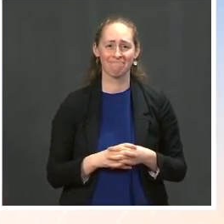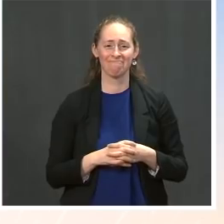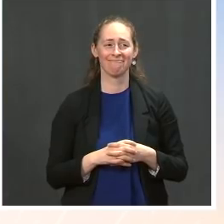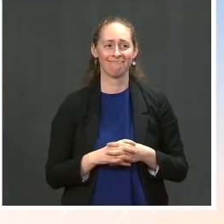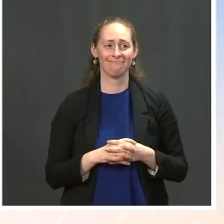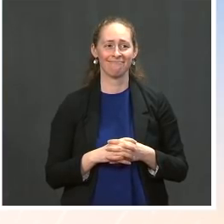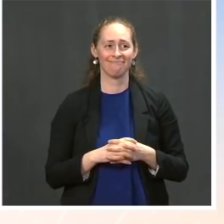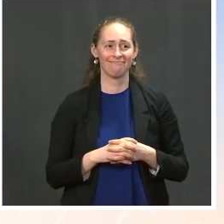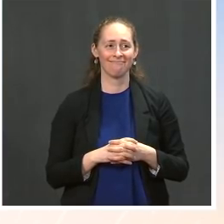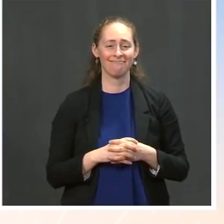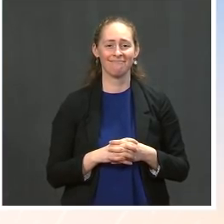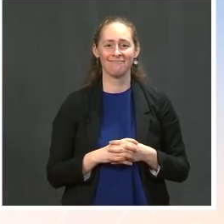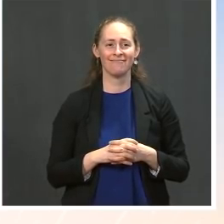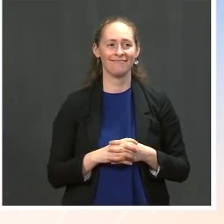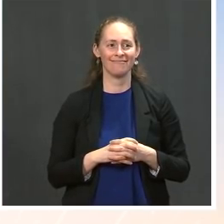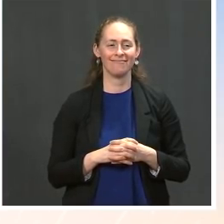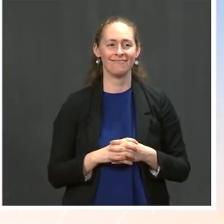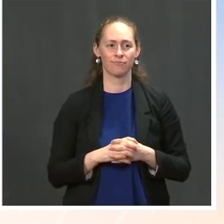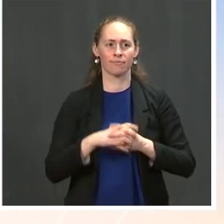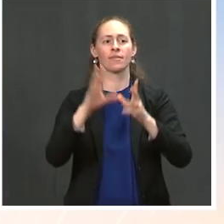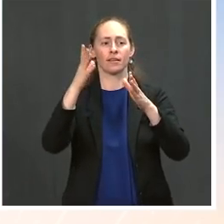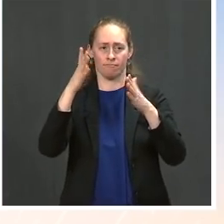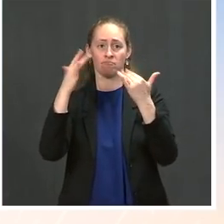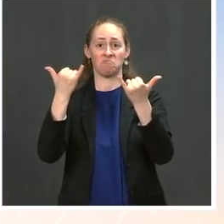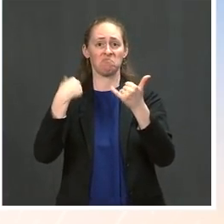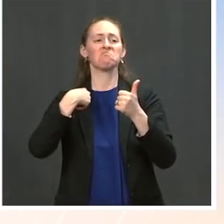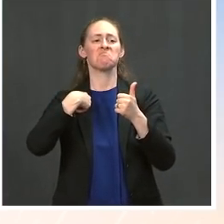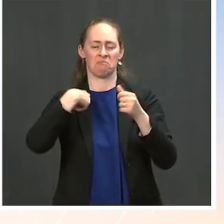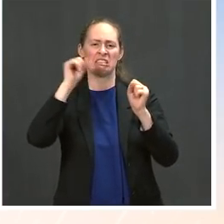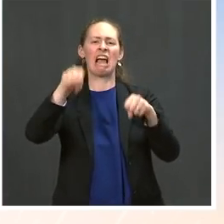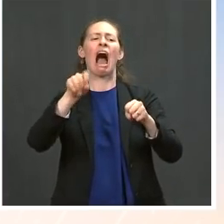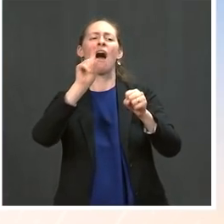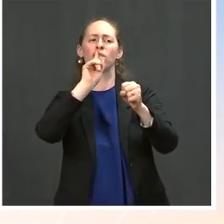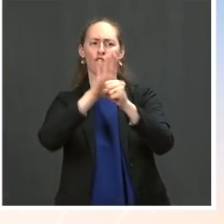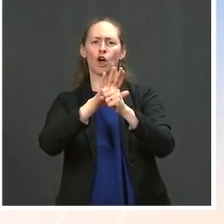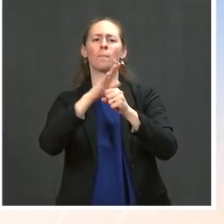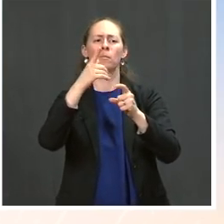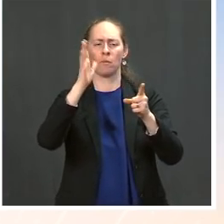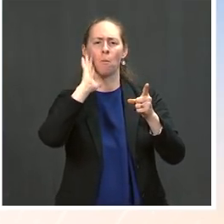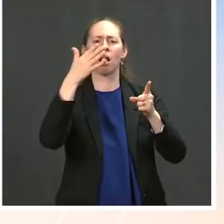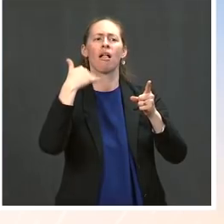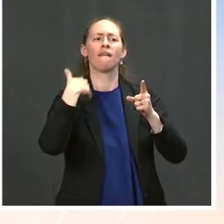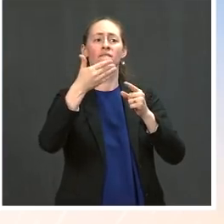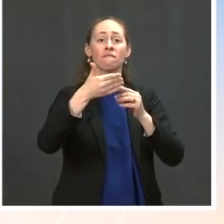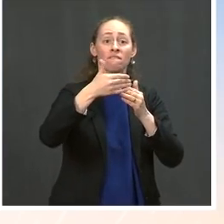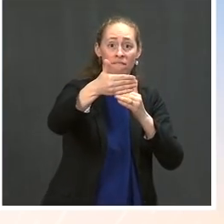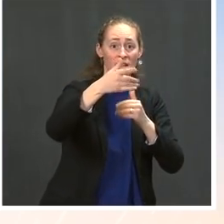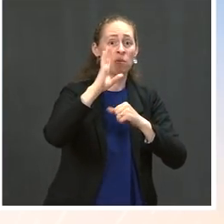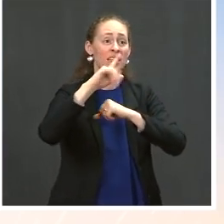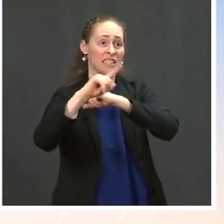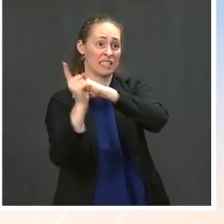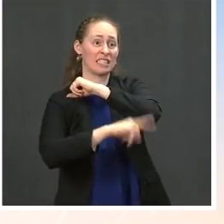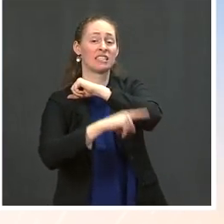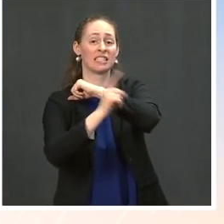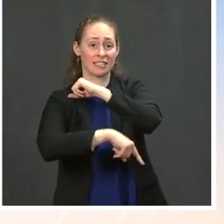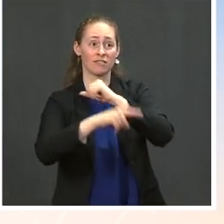Ms. Psaki: I can confirm there will be consequences -- some seen, some unseen. And we hope to have more on that soon. The Press: Thank you. >> Ms. Psaki: Go ahead.